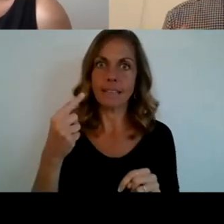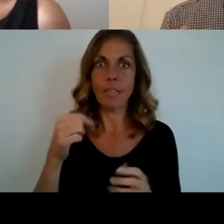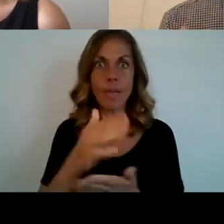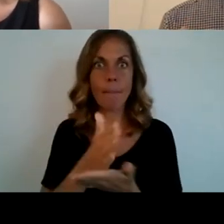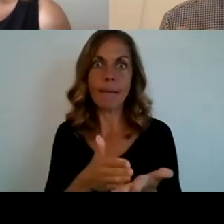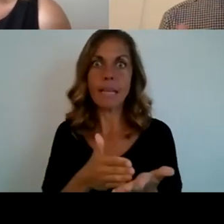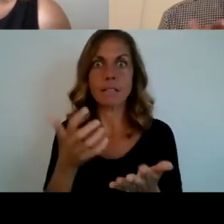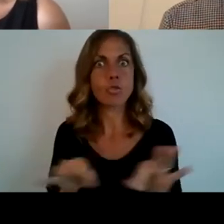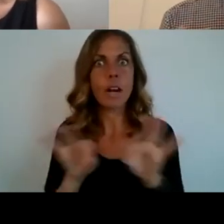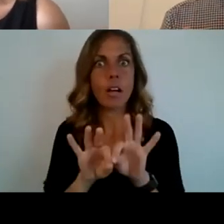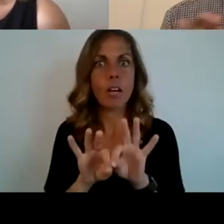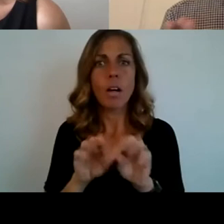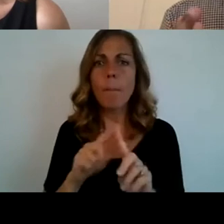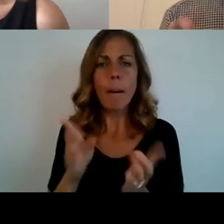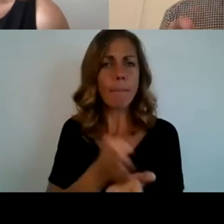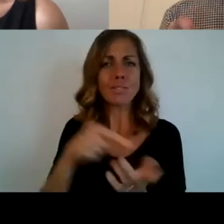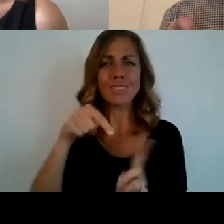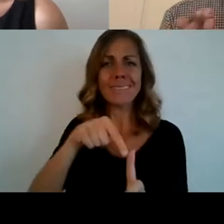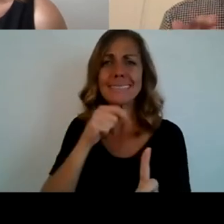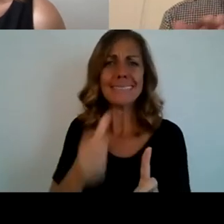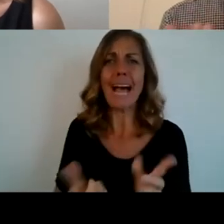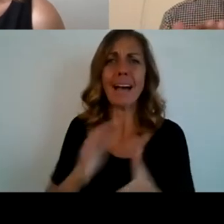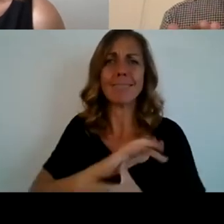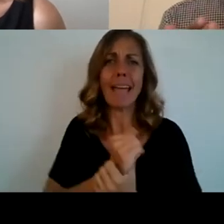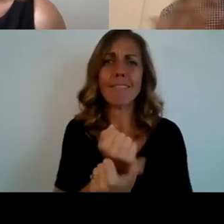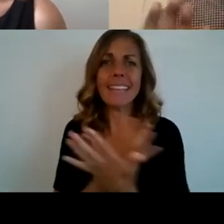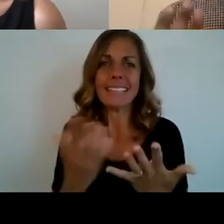to me. But budget is not everything. Right now, we're not going through I'm not experiencing